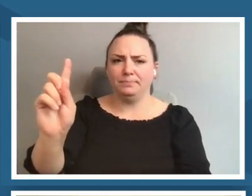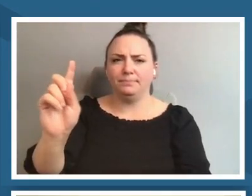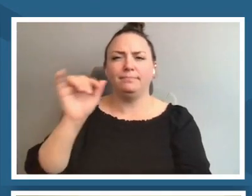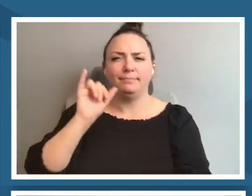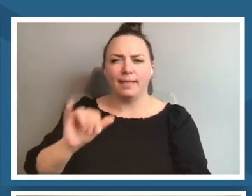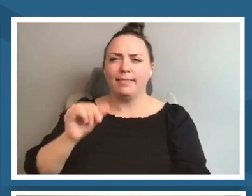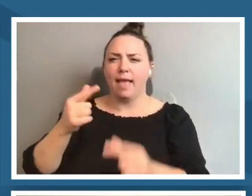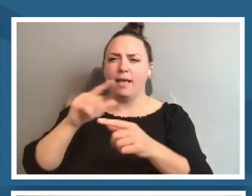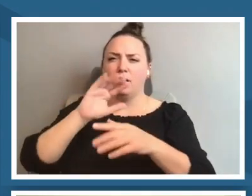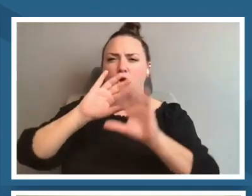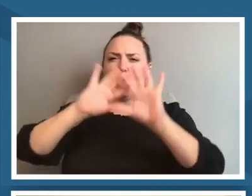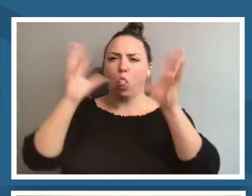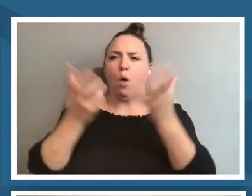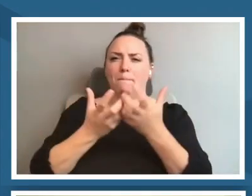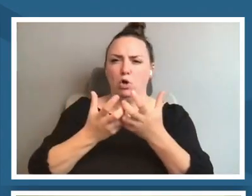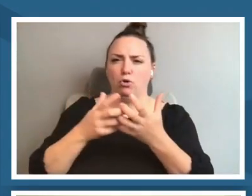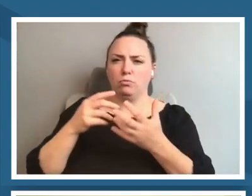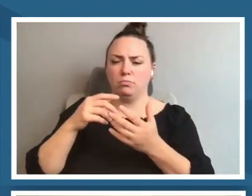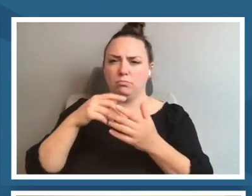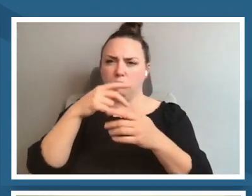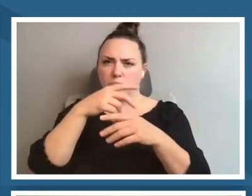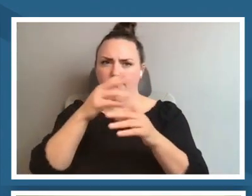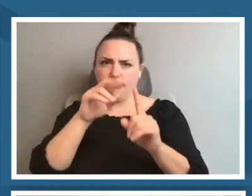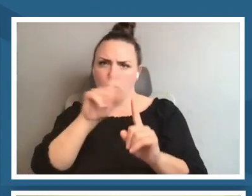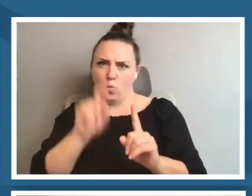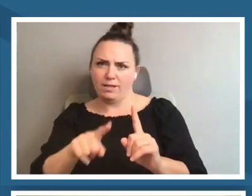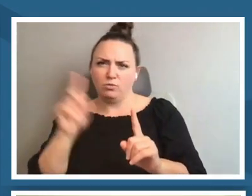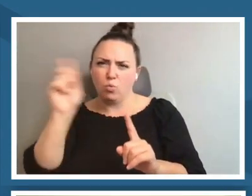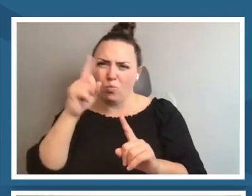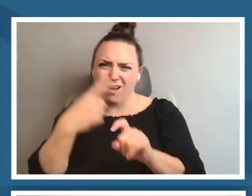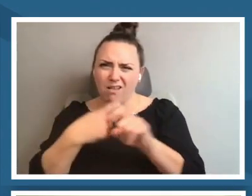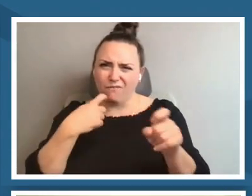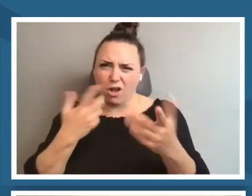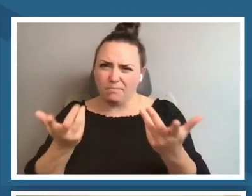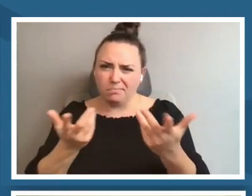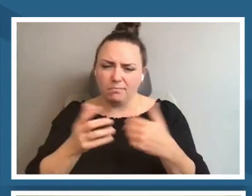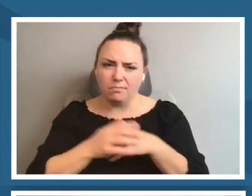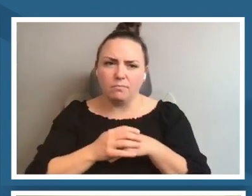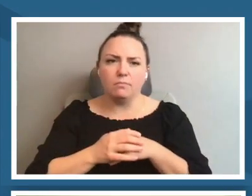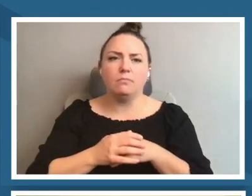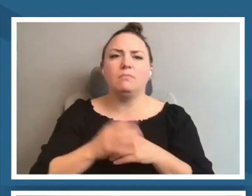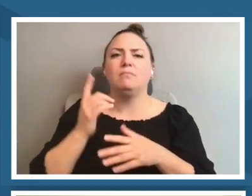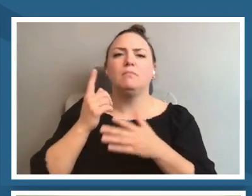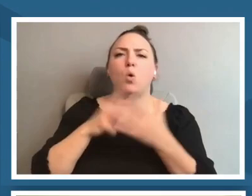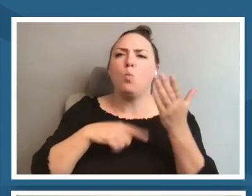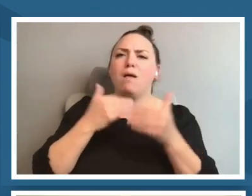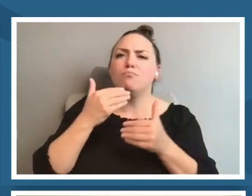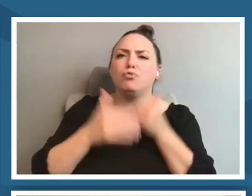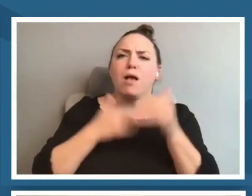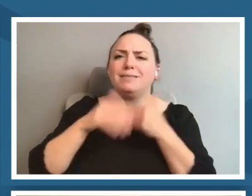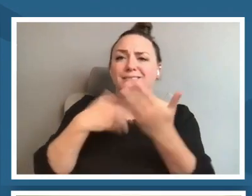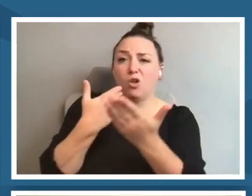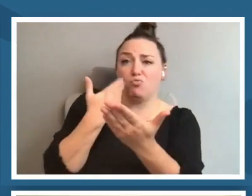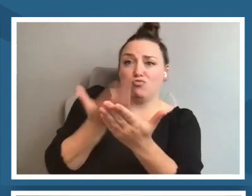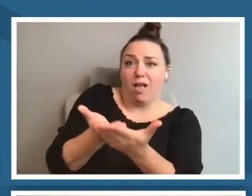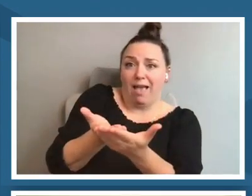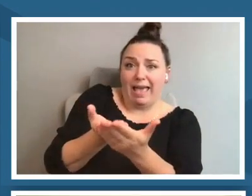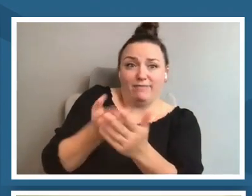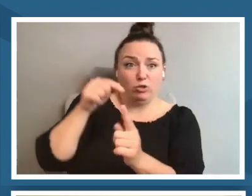where things are coming from that we use uh and what processes brought them to the locality in which they were used to